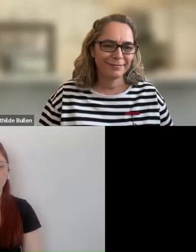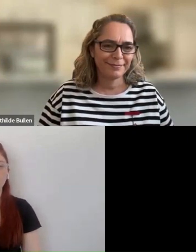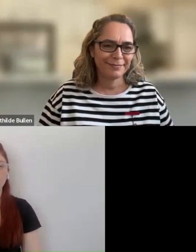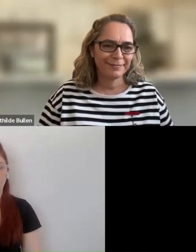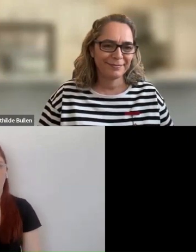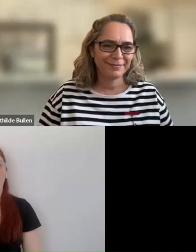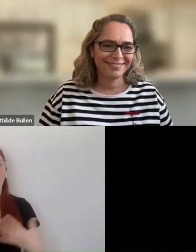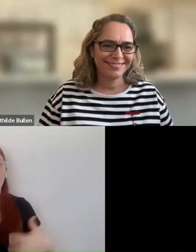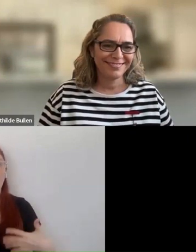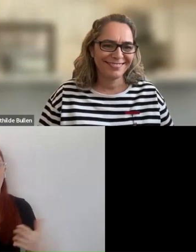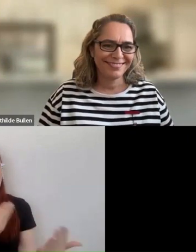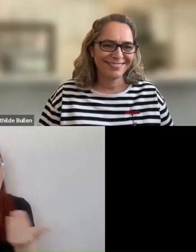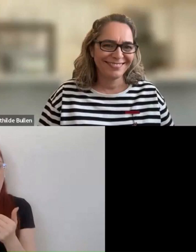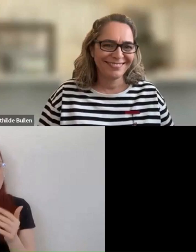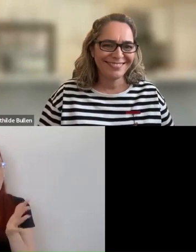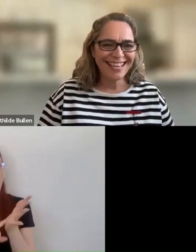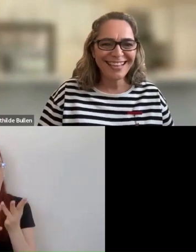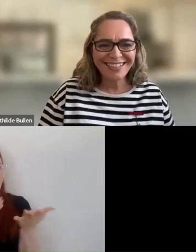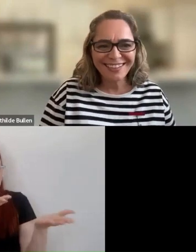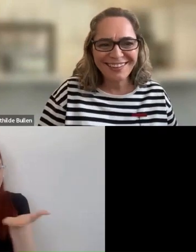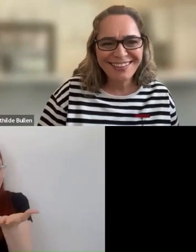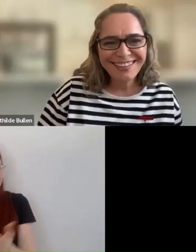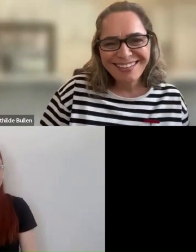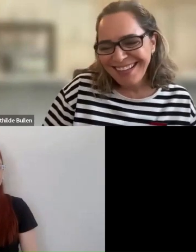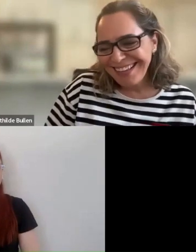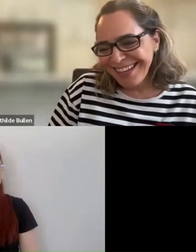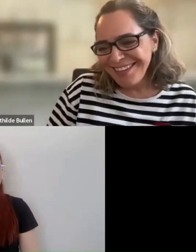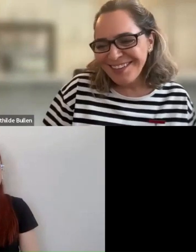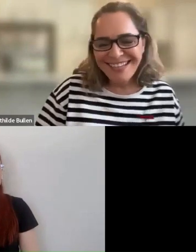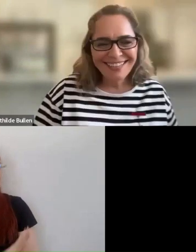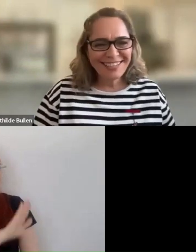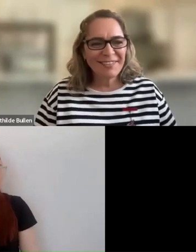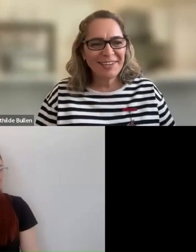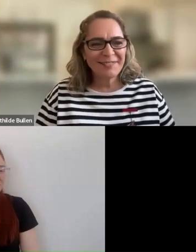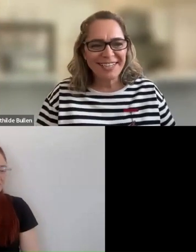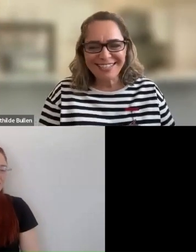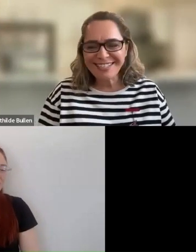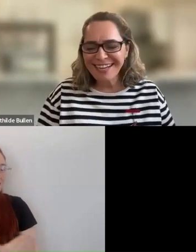Clo, and over to you. Hello, thank you, Lina very much.